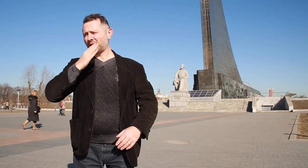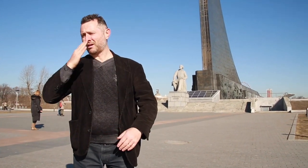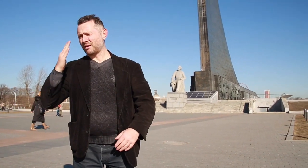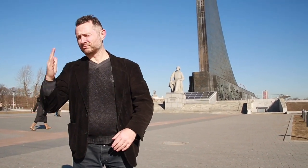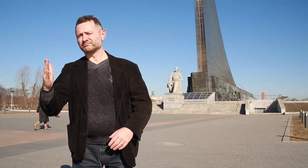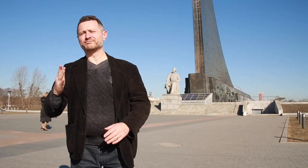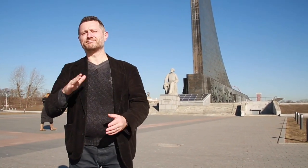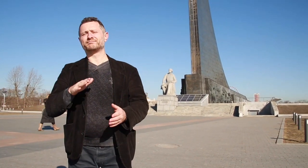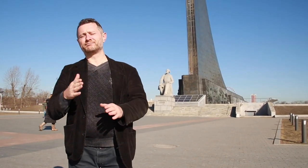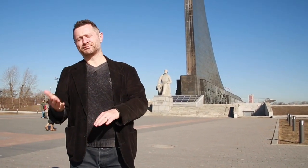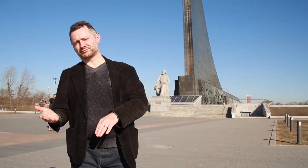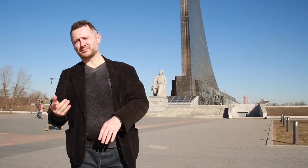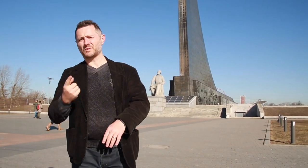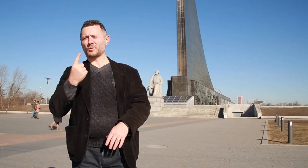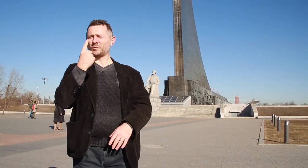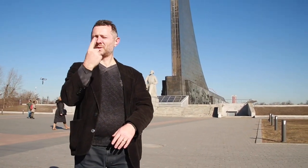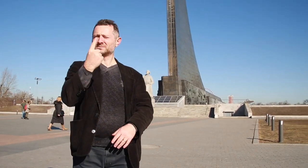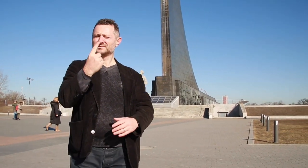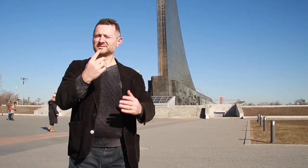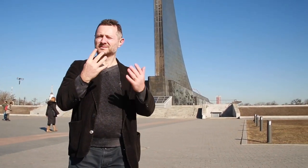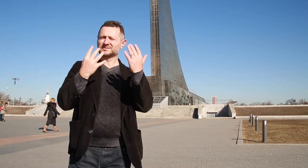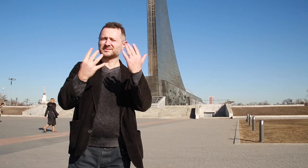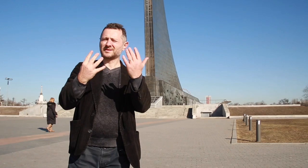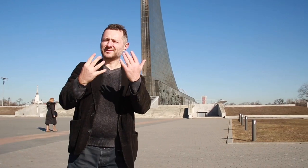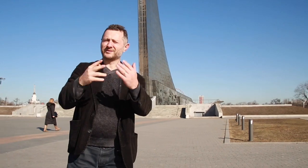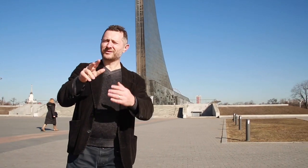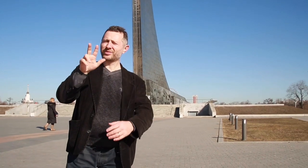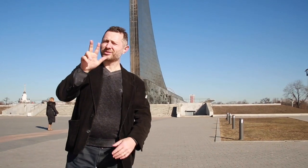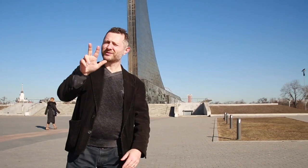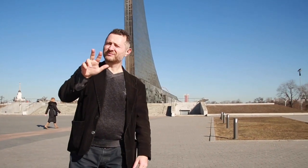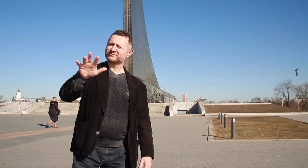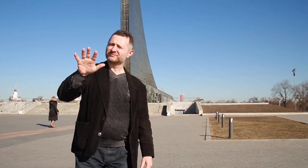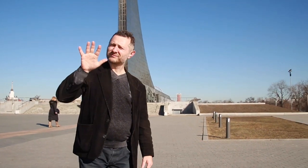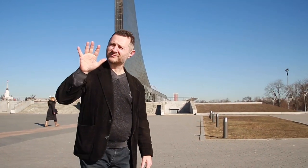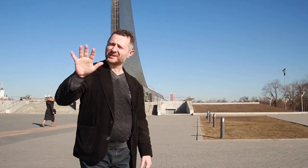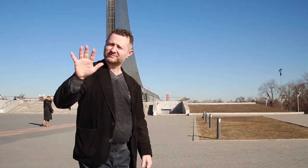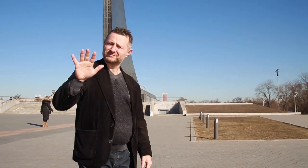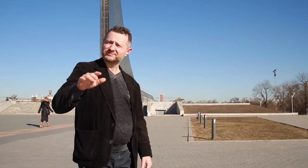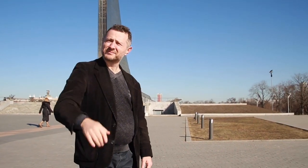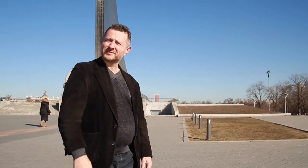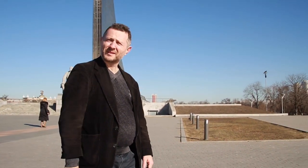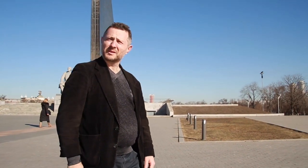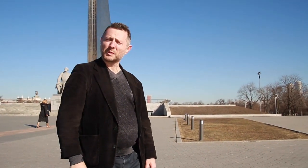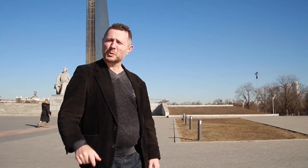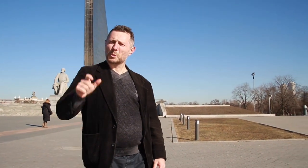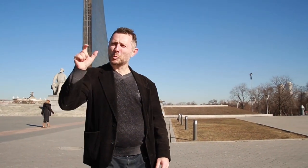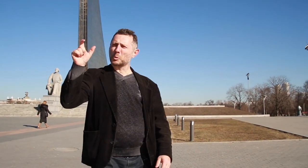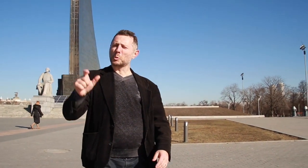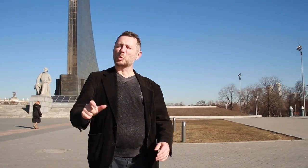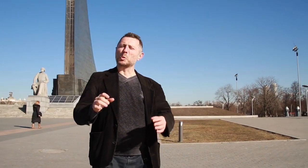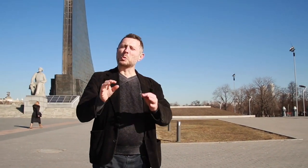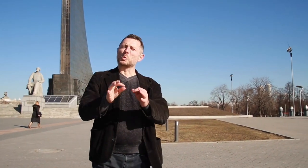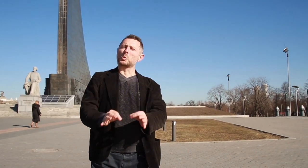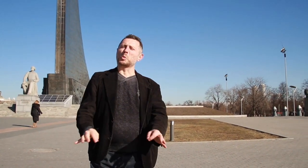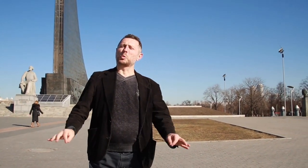of Russian rocketry. He thought often about the possibility of space travel and wrote papers about